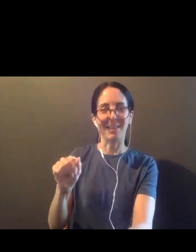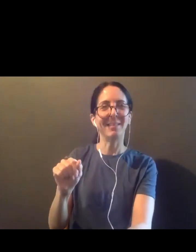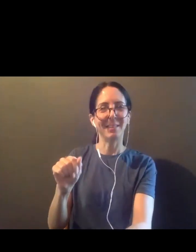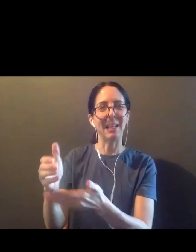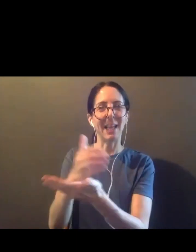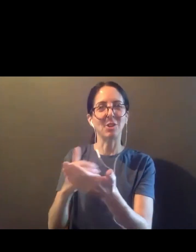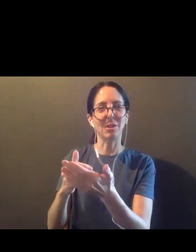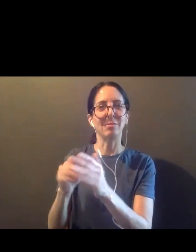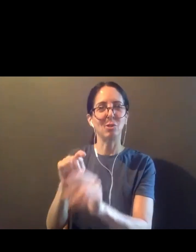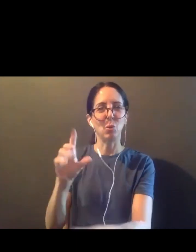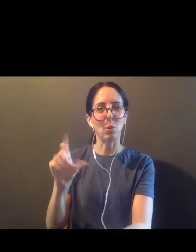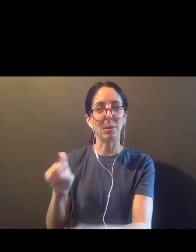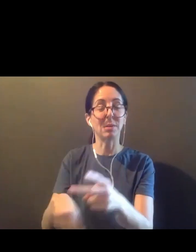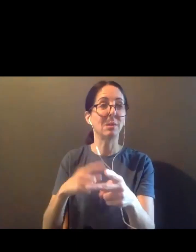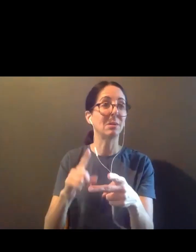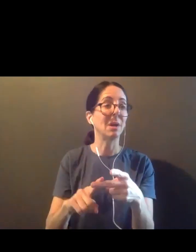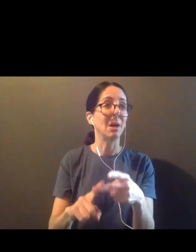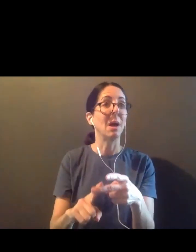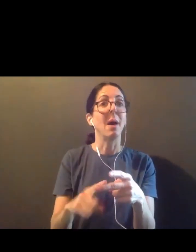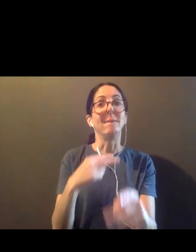having a voice in the knowledge mobilization plan.